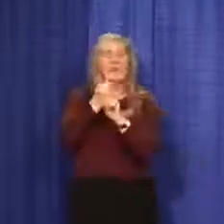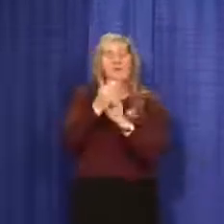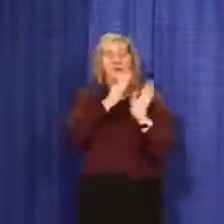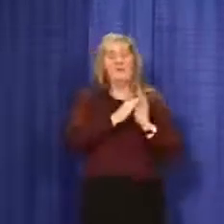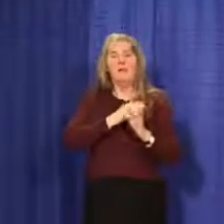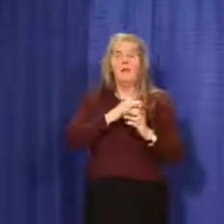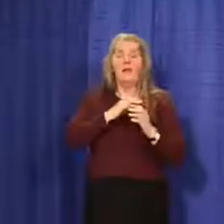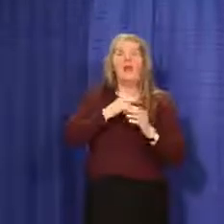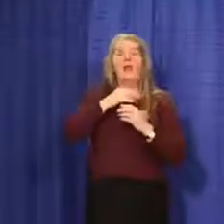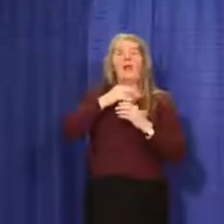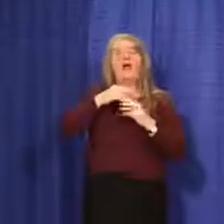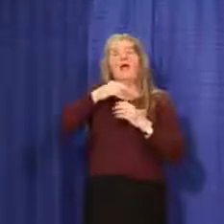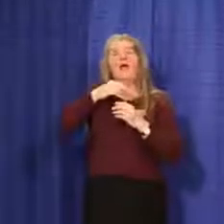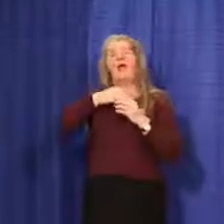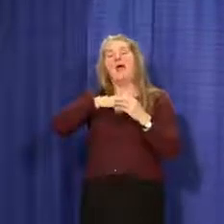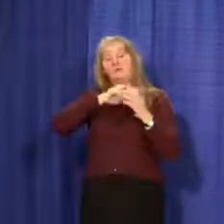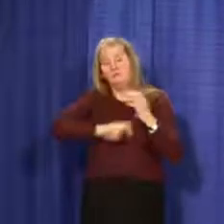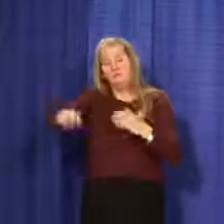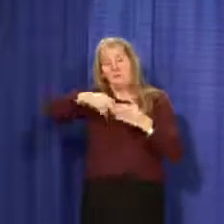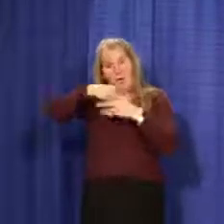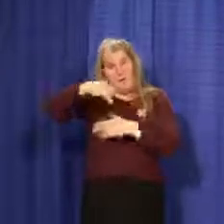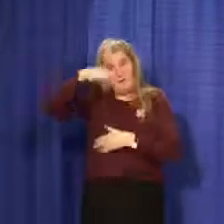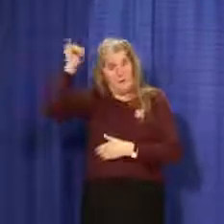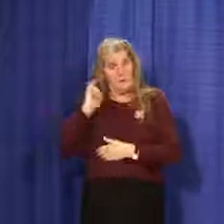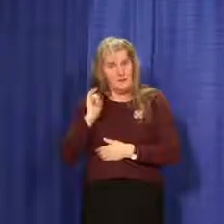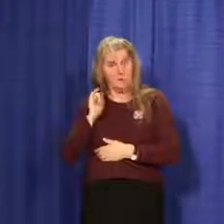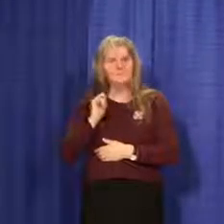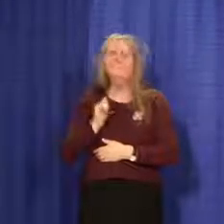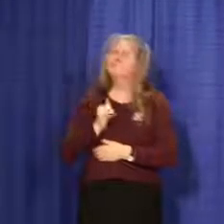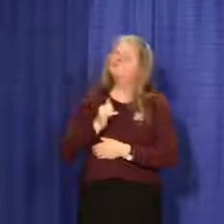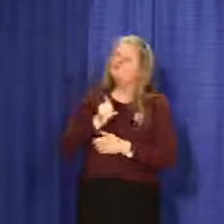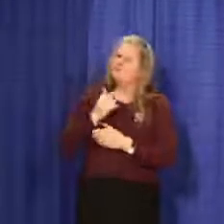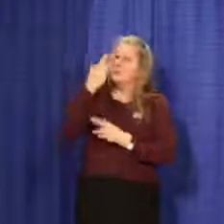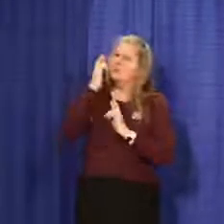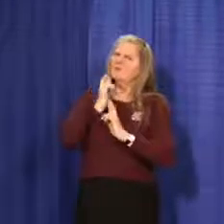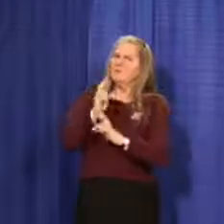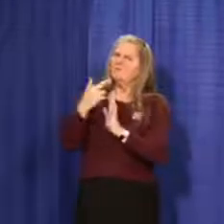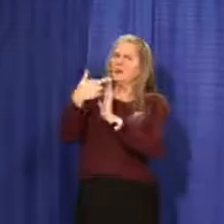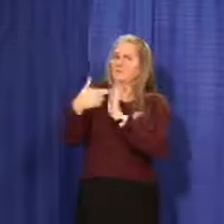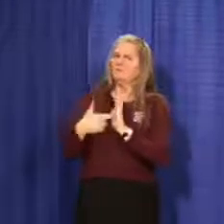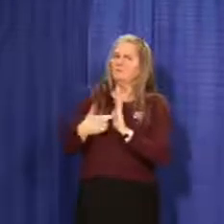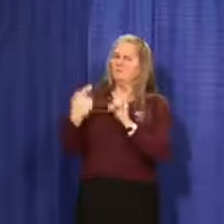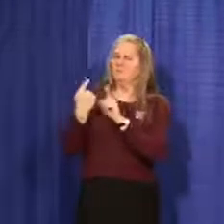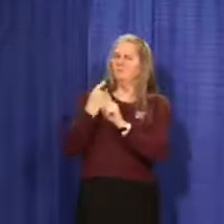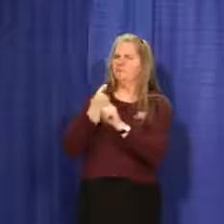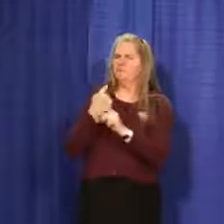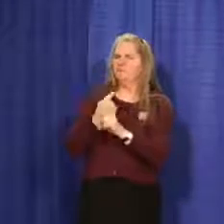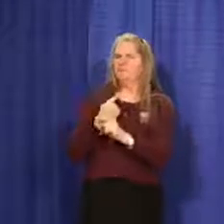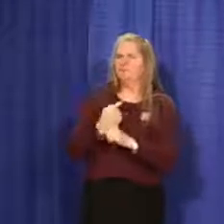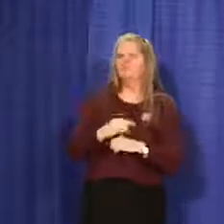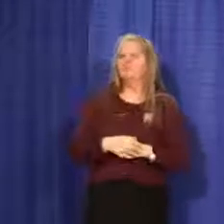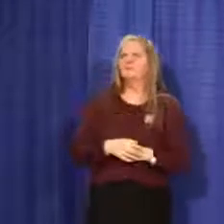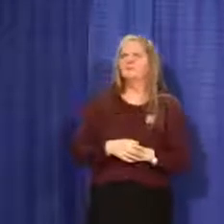travel outside Yukon, continued to respect the rules of travel, and travel wisely.